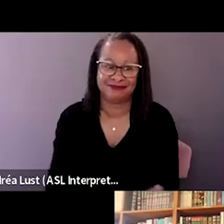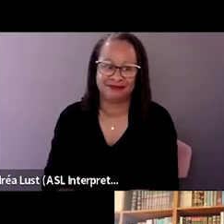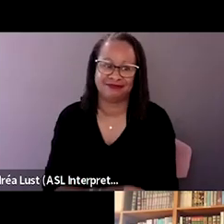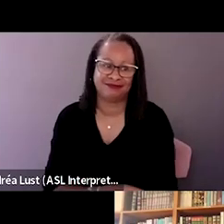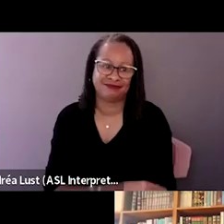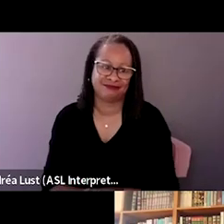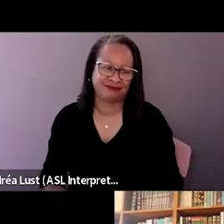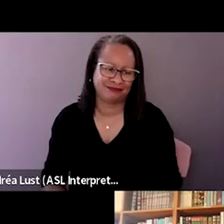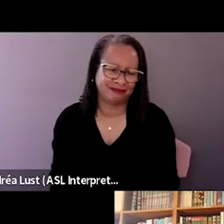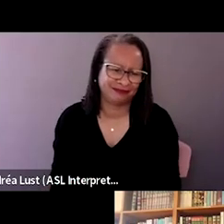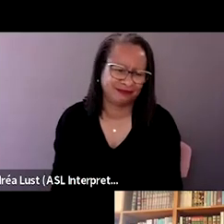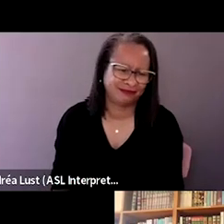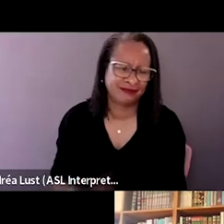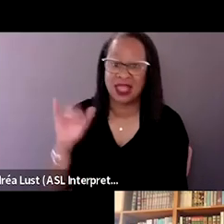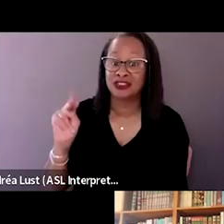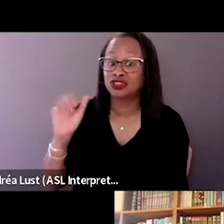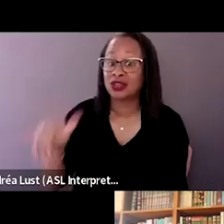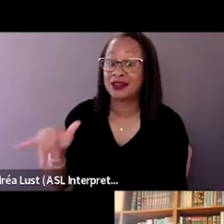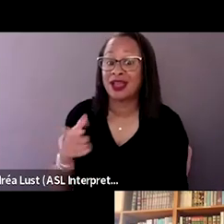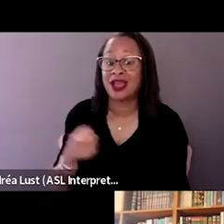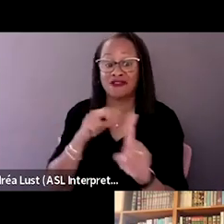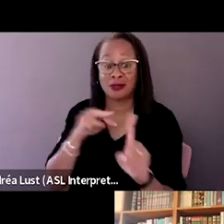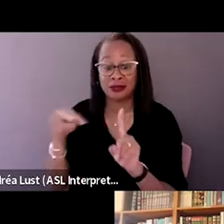And Adel, from the perspective of Al Jazeera documentary,